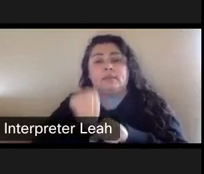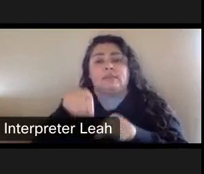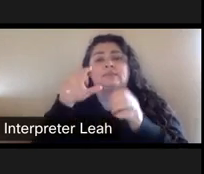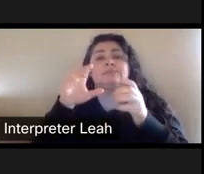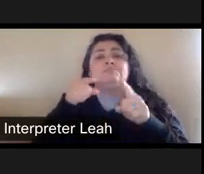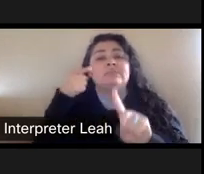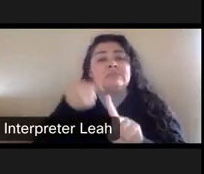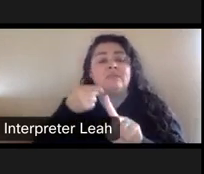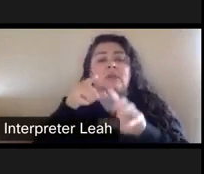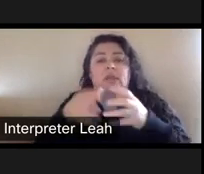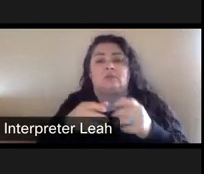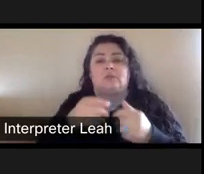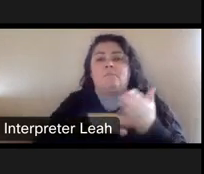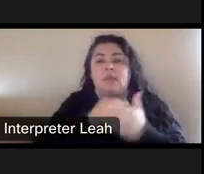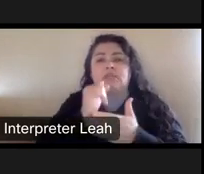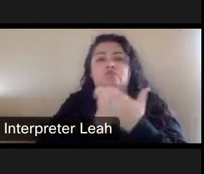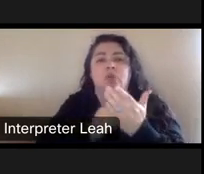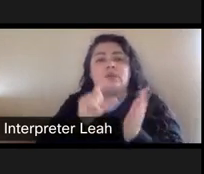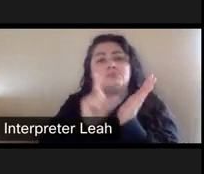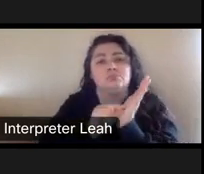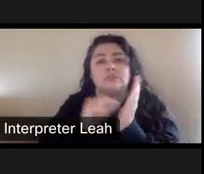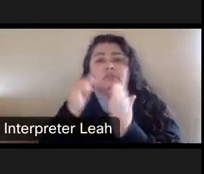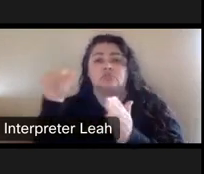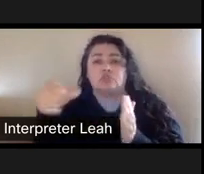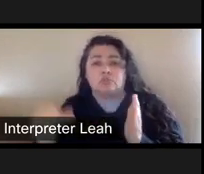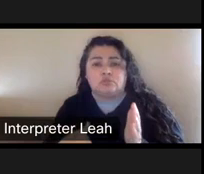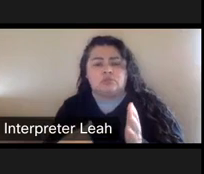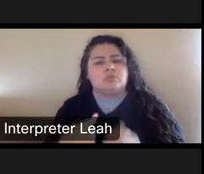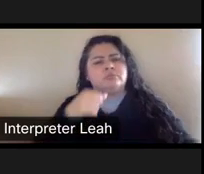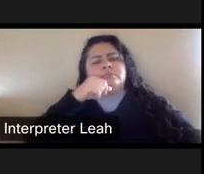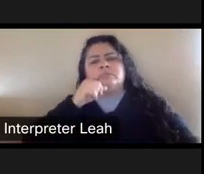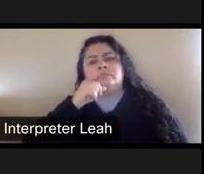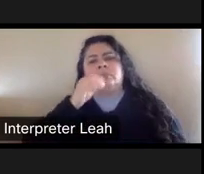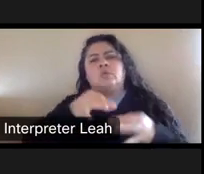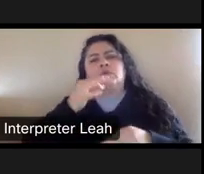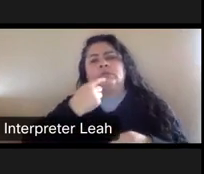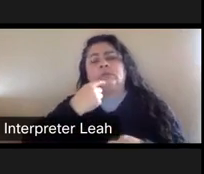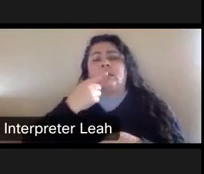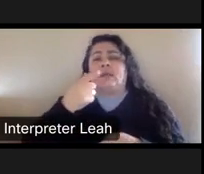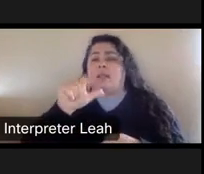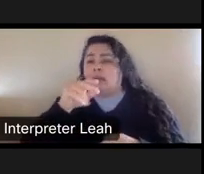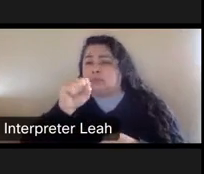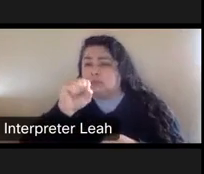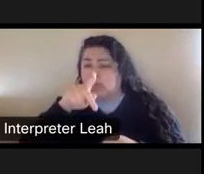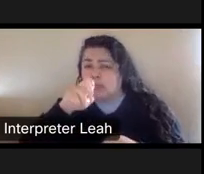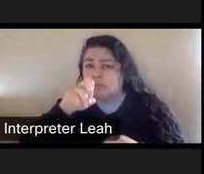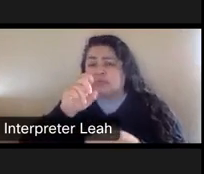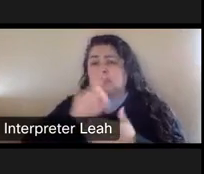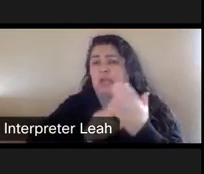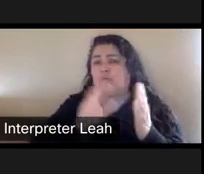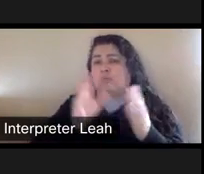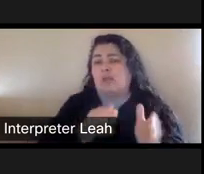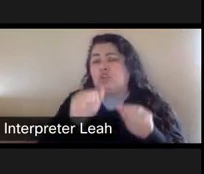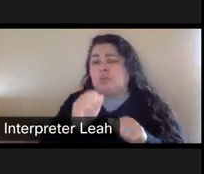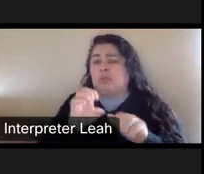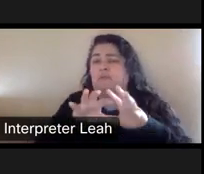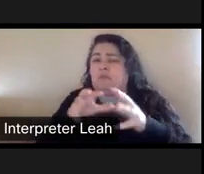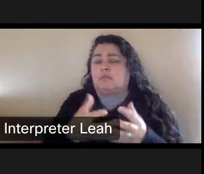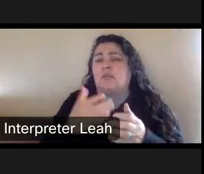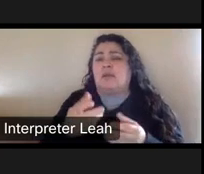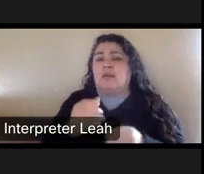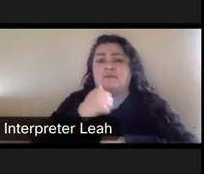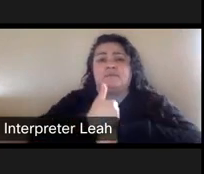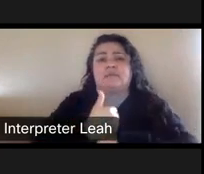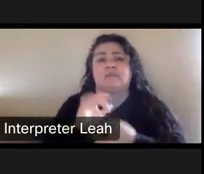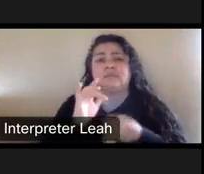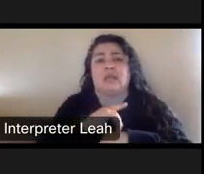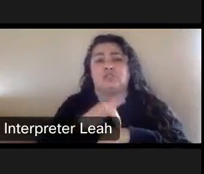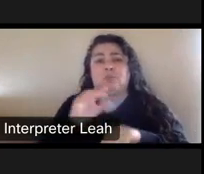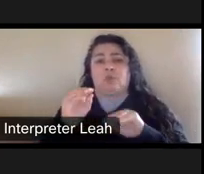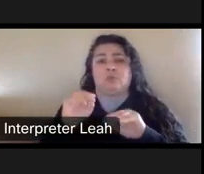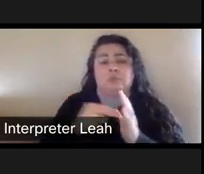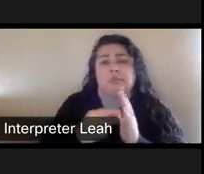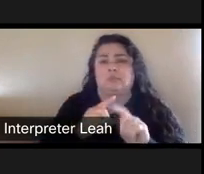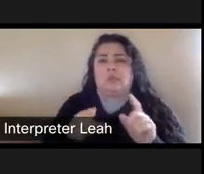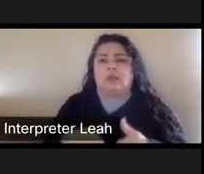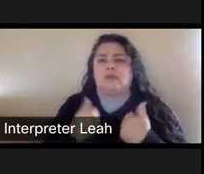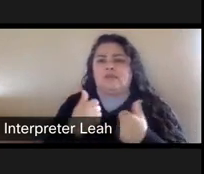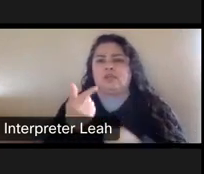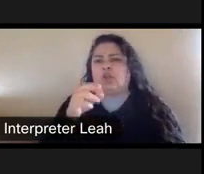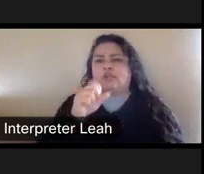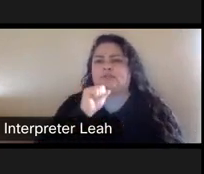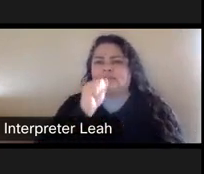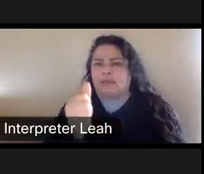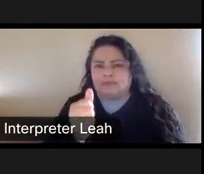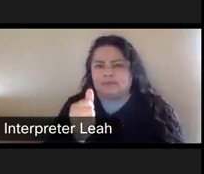Paintings drawings, prints and sculptures. The court said a landscape designer's plan put into writing could be embodied in a fixed and tangible meeting but a quote unquote living garden is not a living. Garden is not a sculpture.